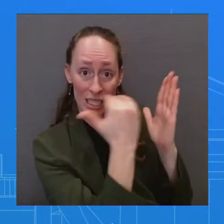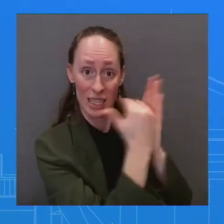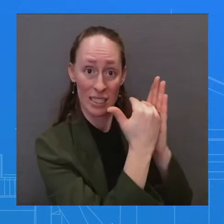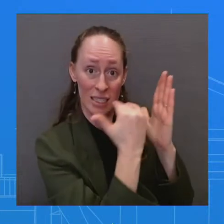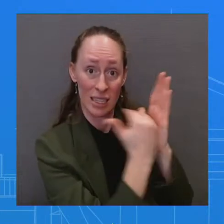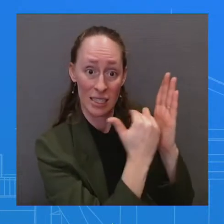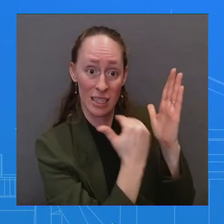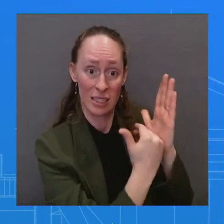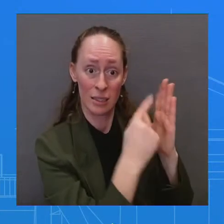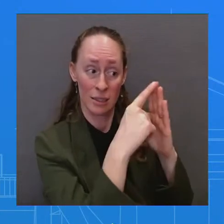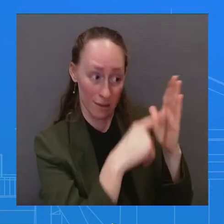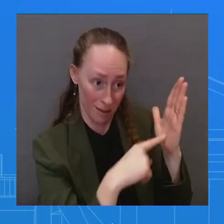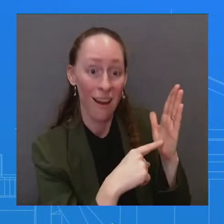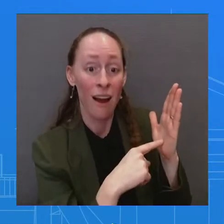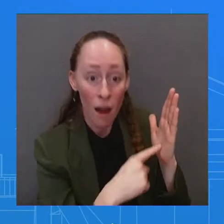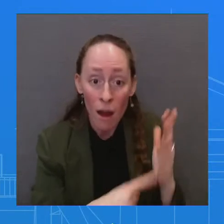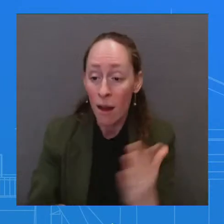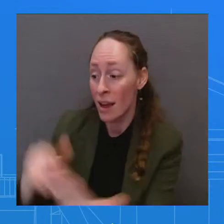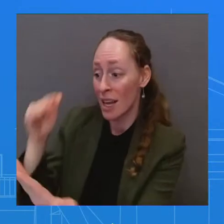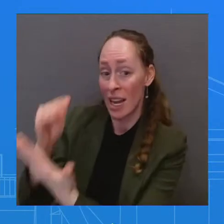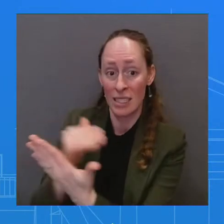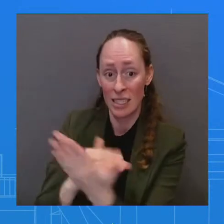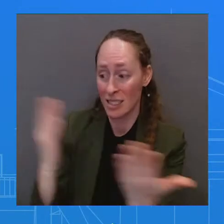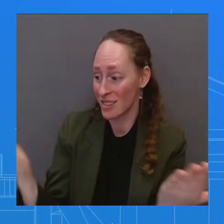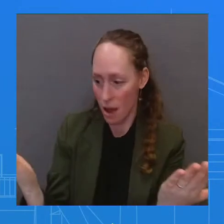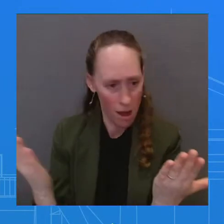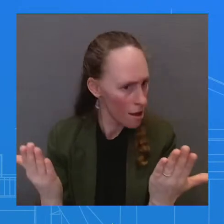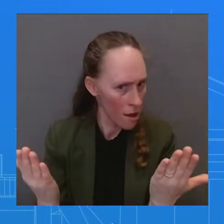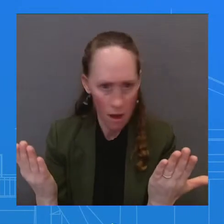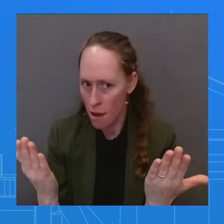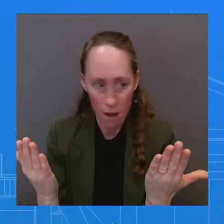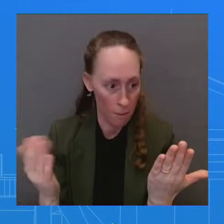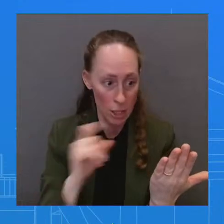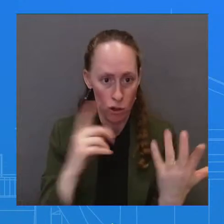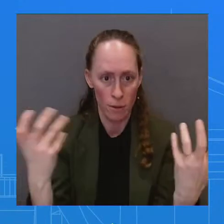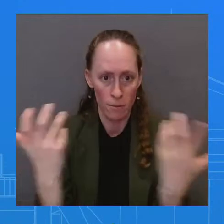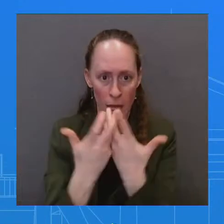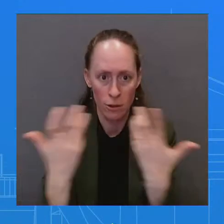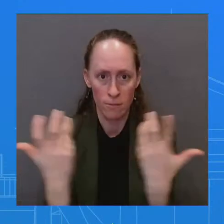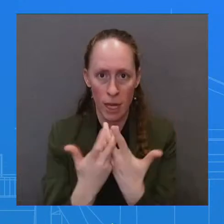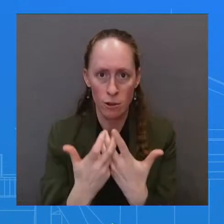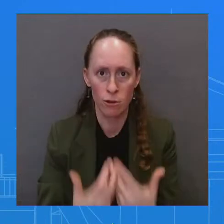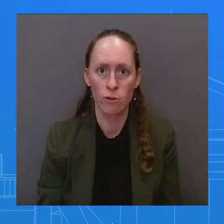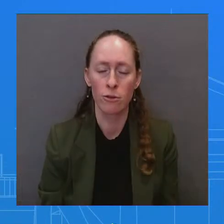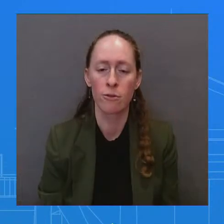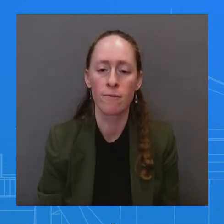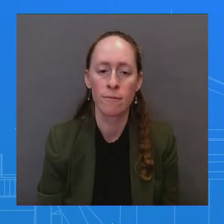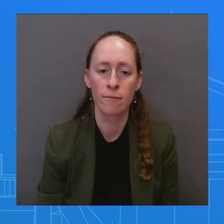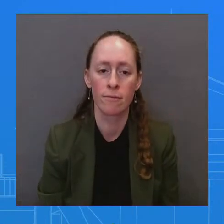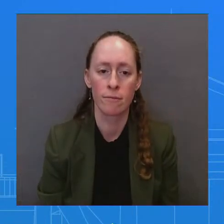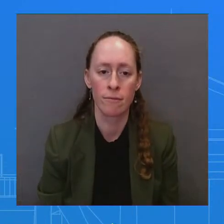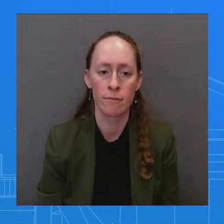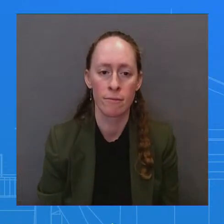The Press: Do you have any information on the conditions of the other American hostages? Mr. Kirby: No. I think Steve asked that question. I don't have any more information.